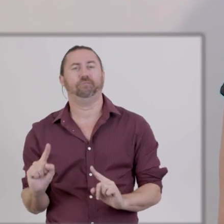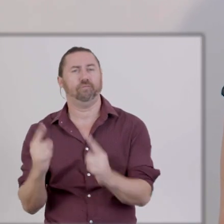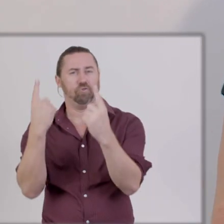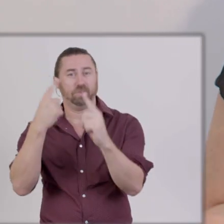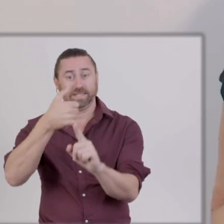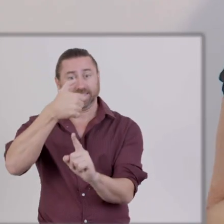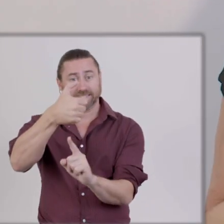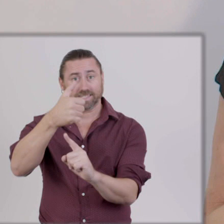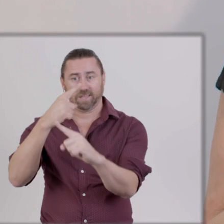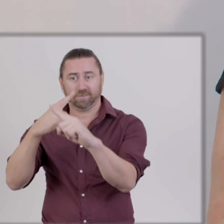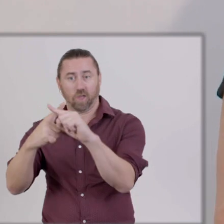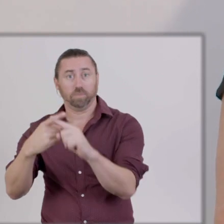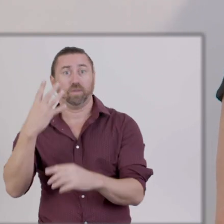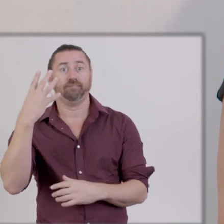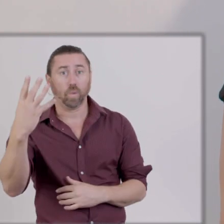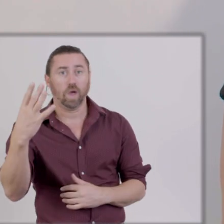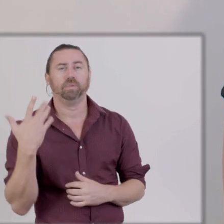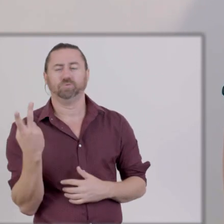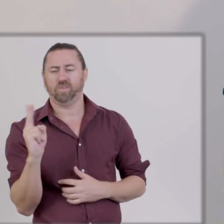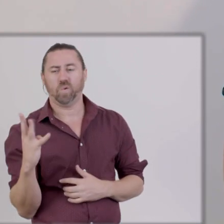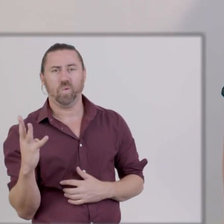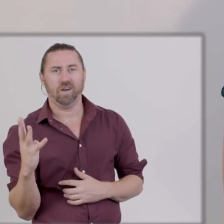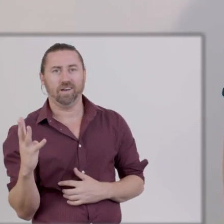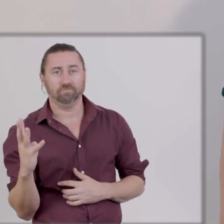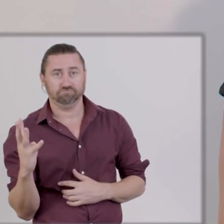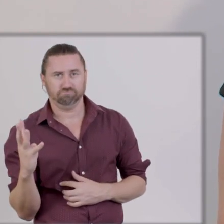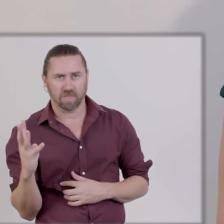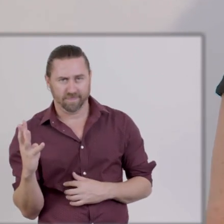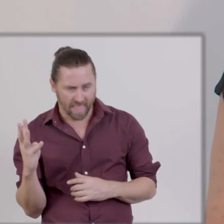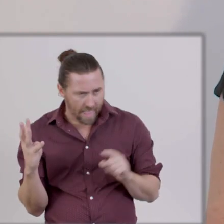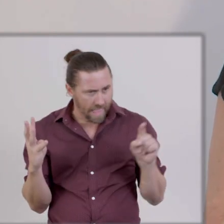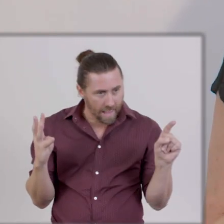so we do that first. 6 multiplied by 4 is 24.